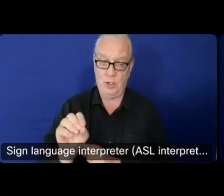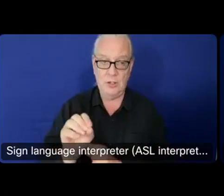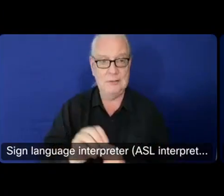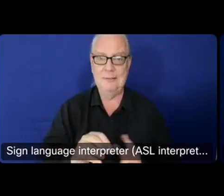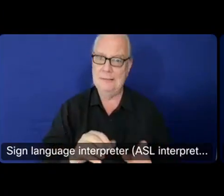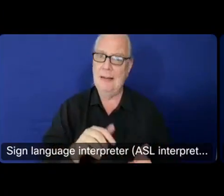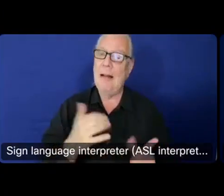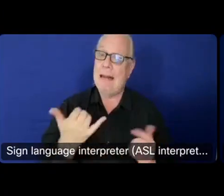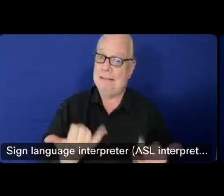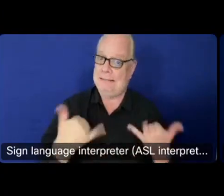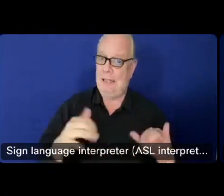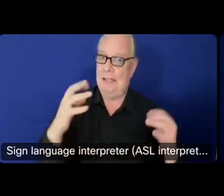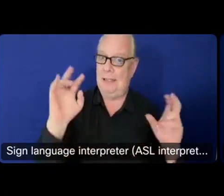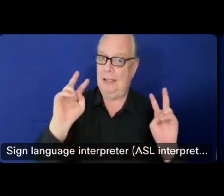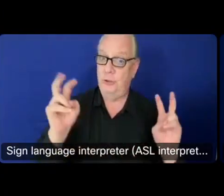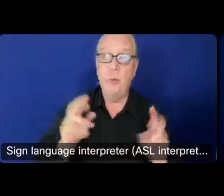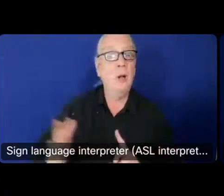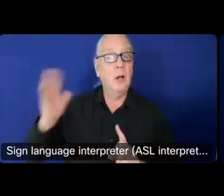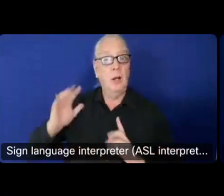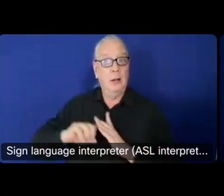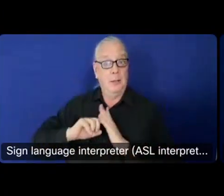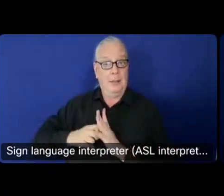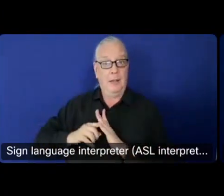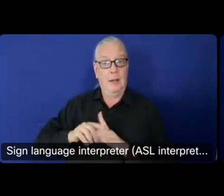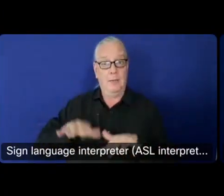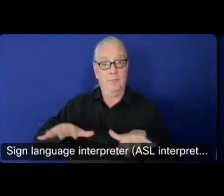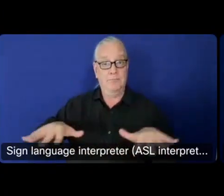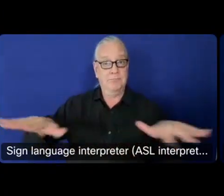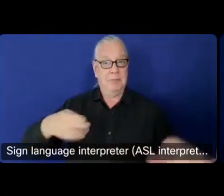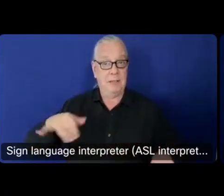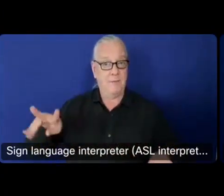back in the beginning of the AIDS epidemic because